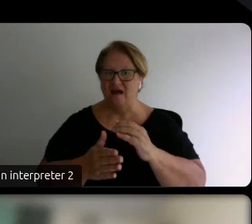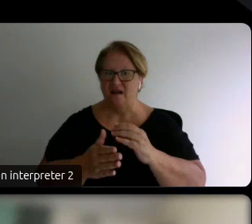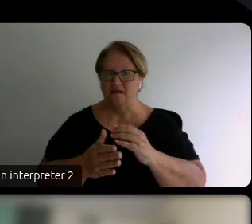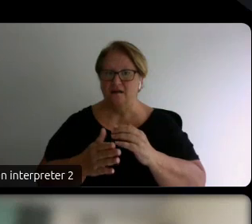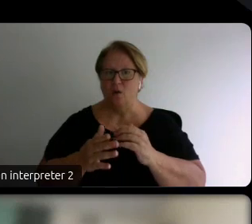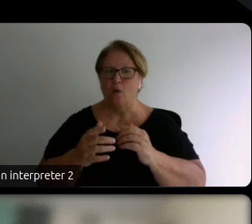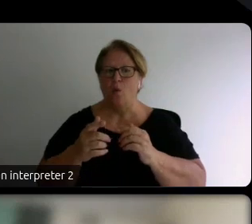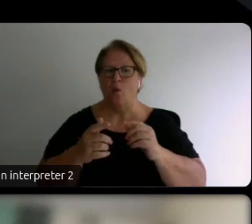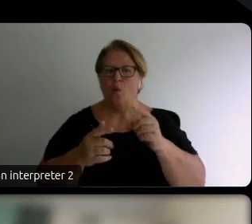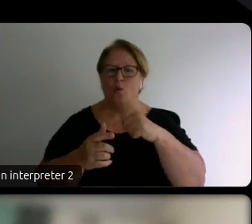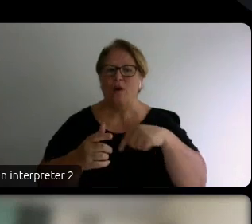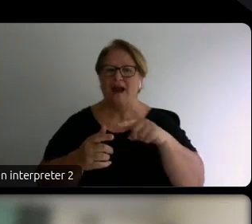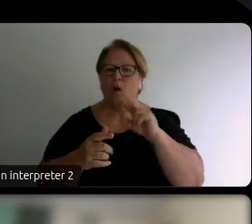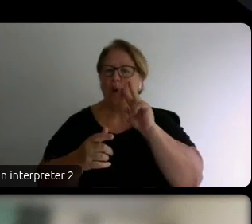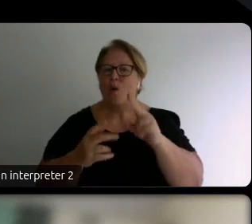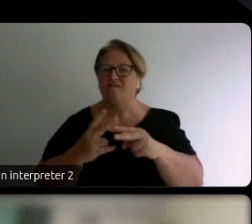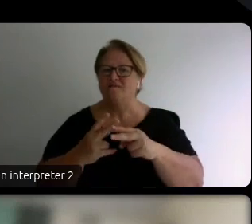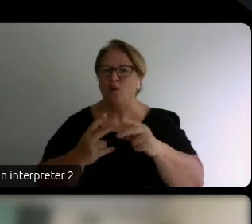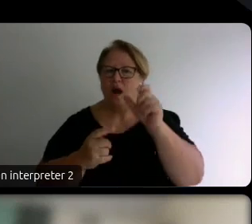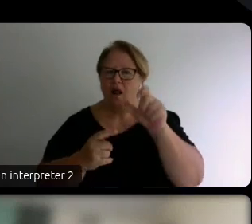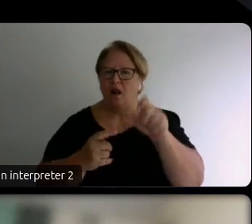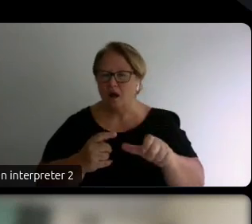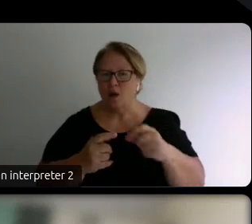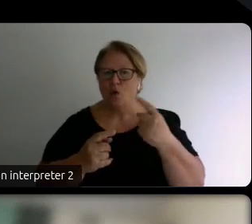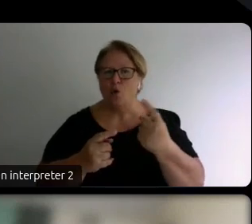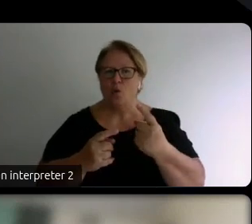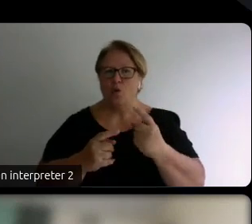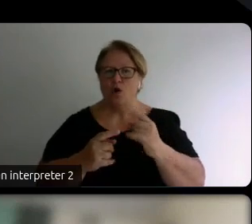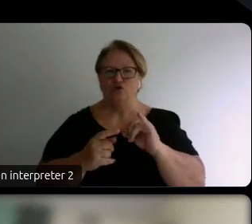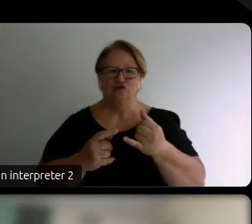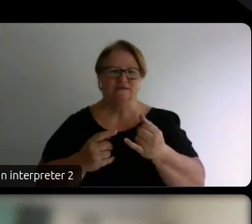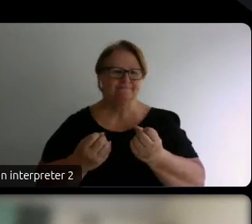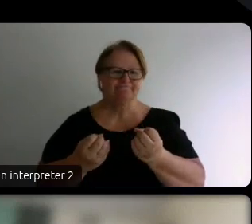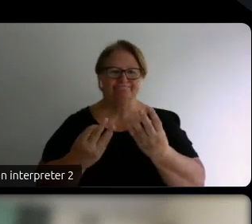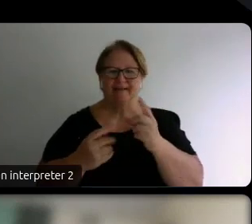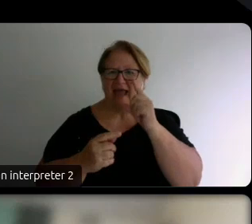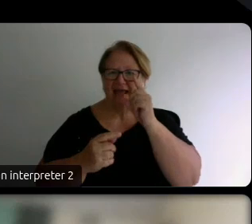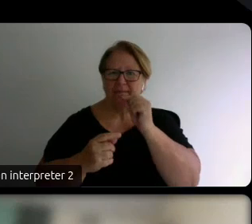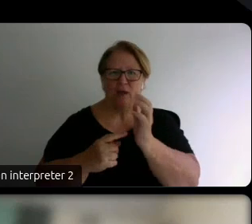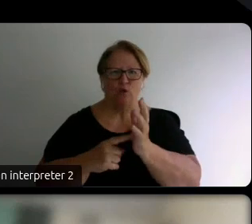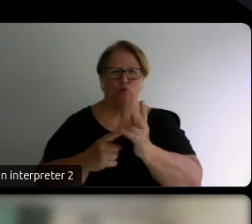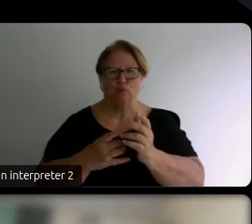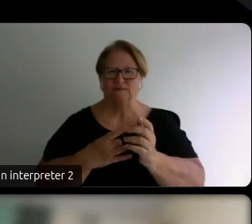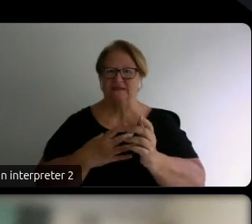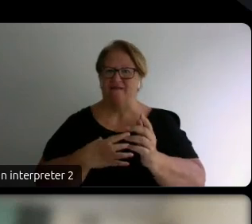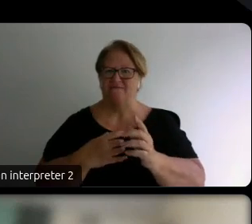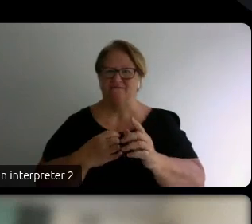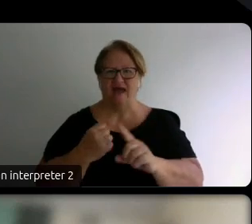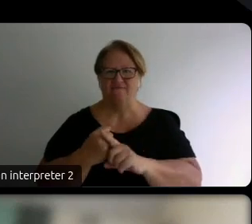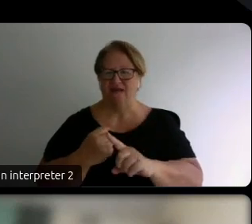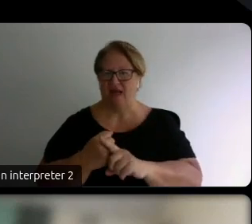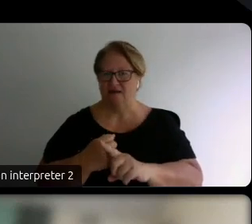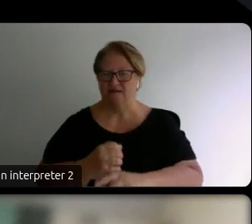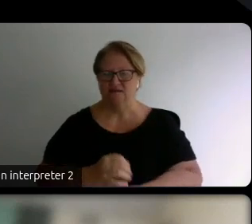looking for clients um who just lack that capacity to self- advocate. Anybody that um you come across